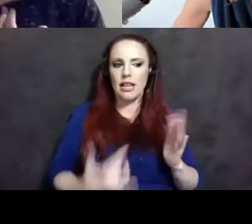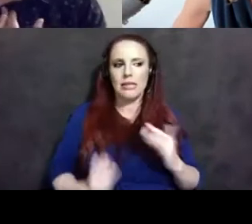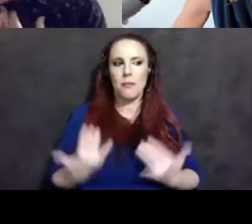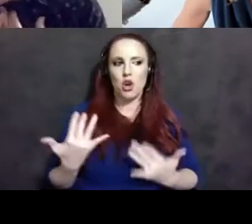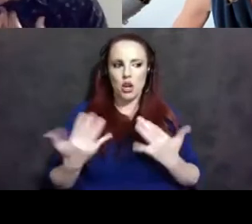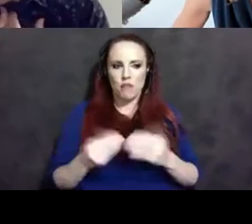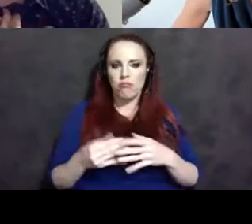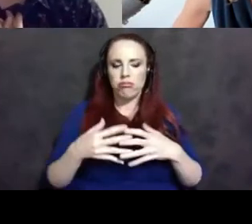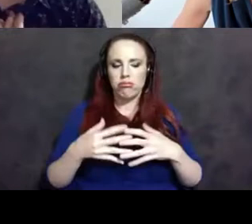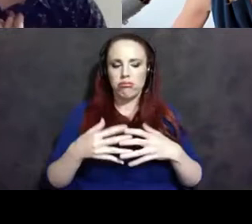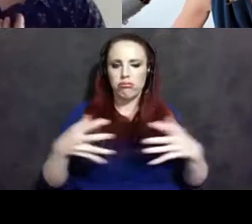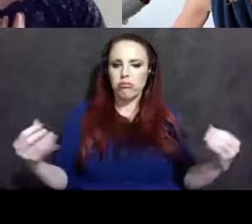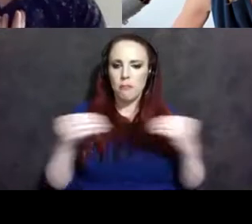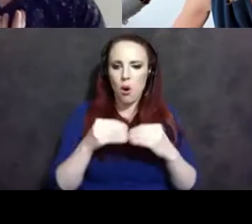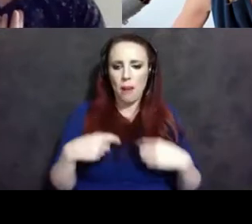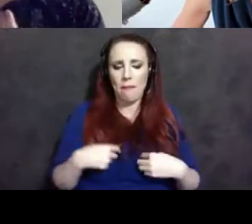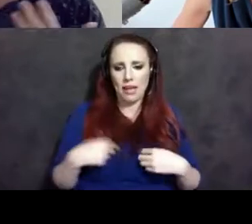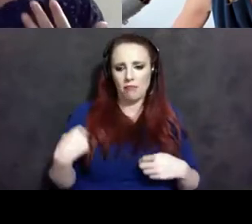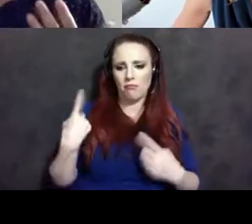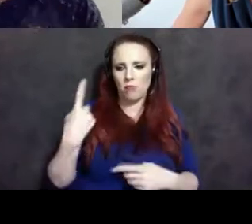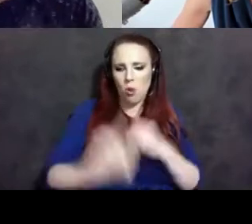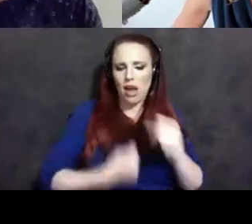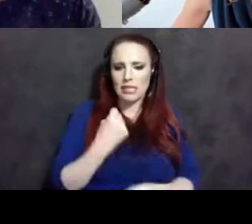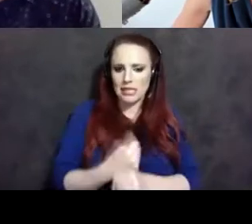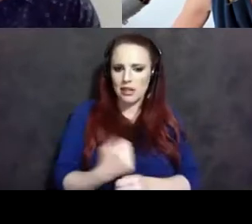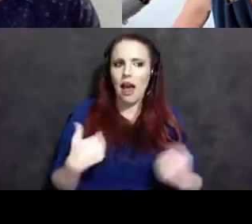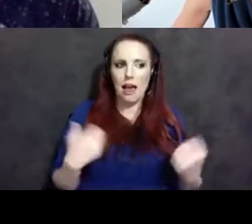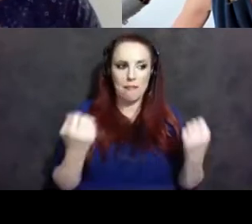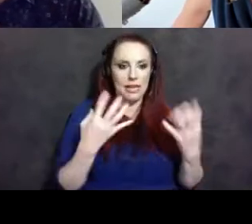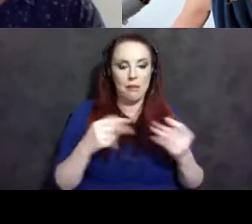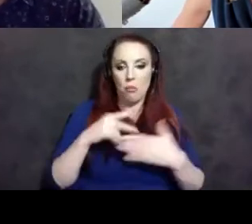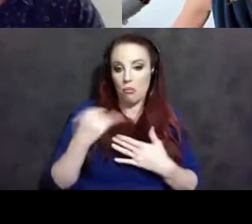And me, like for the past year, I had multiple projects because I'm speaking up.